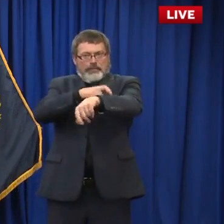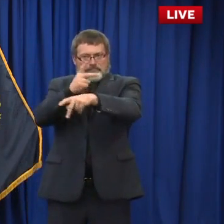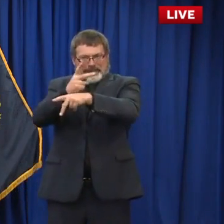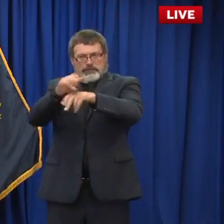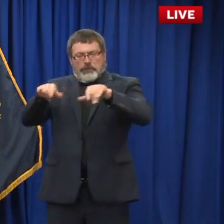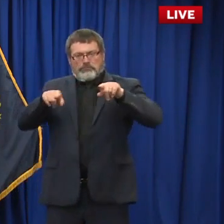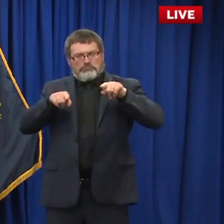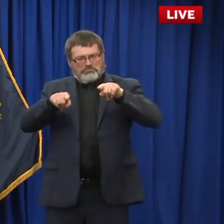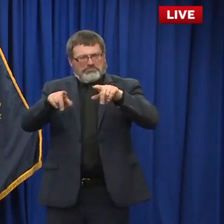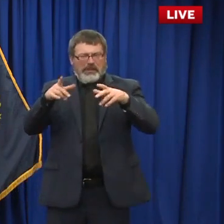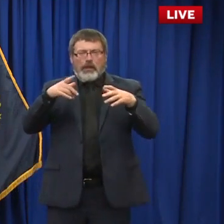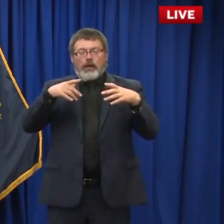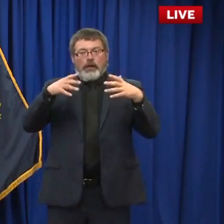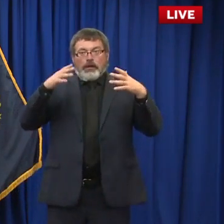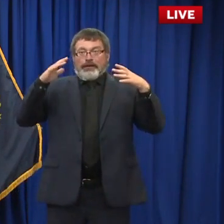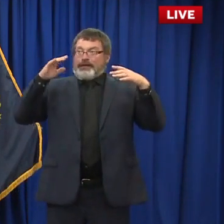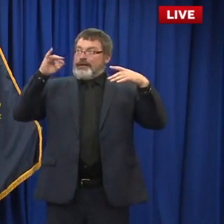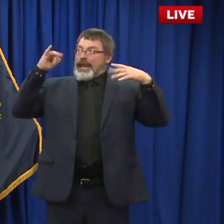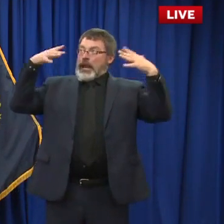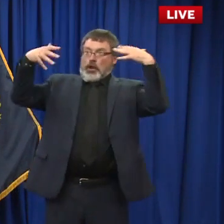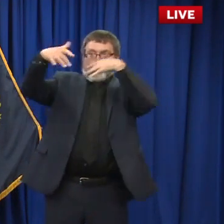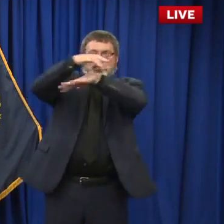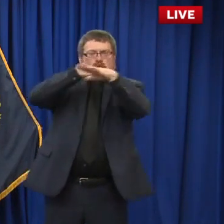WE KNOW THAT EXCHANGE OF AIR IS A VERY HEALTHY THING.